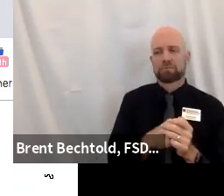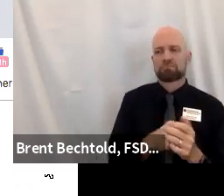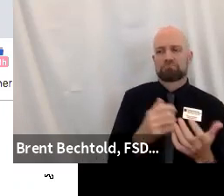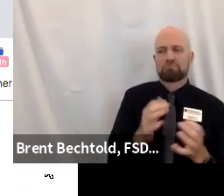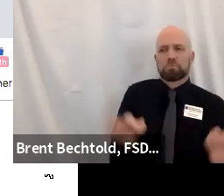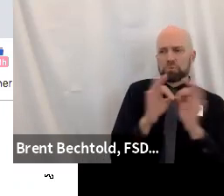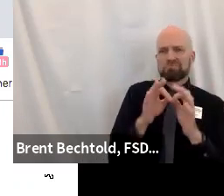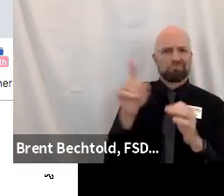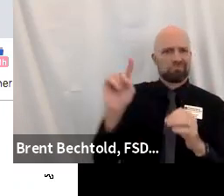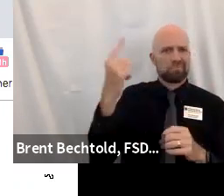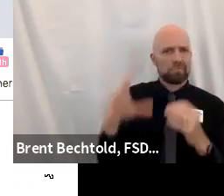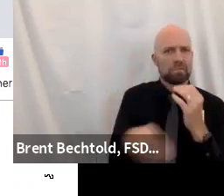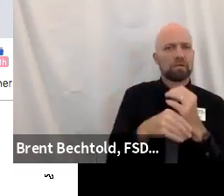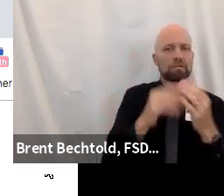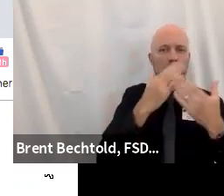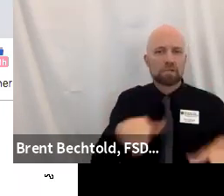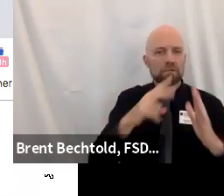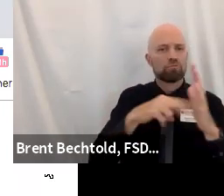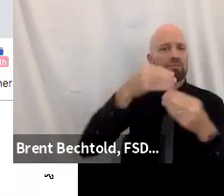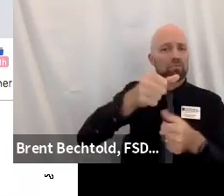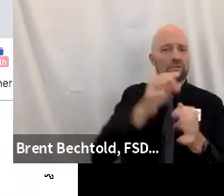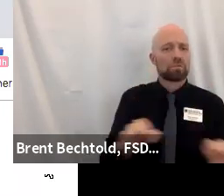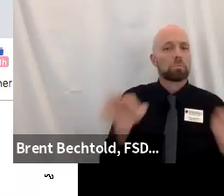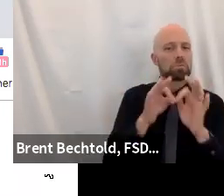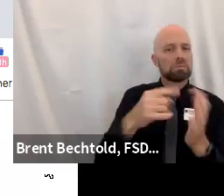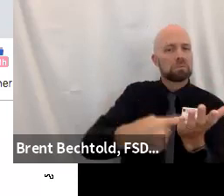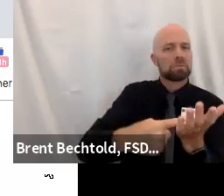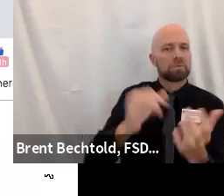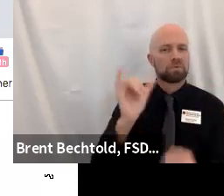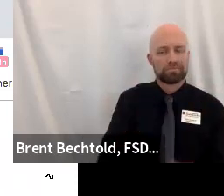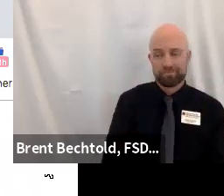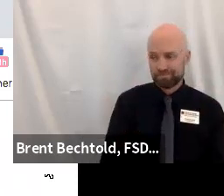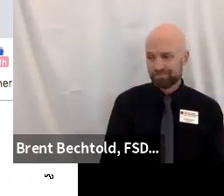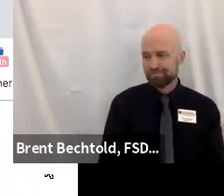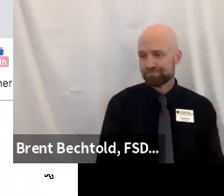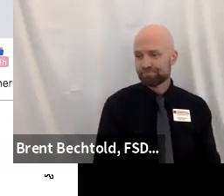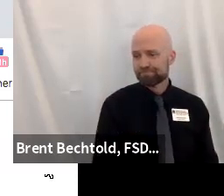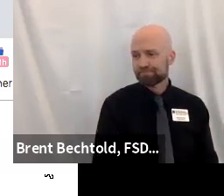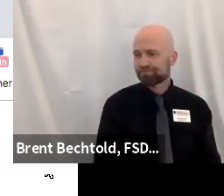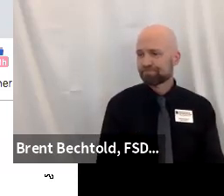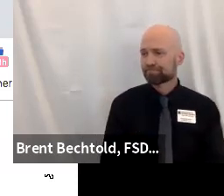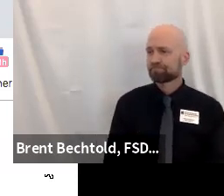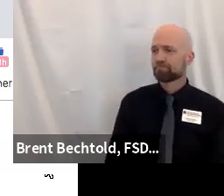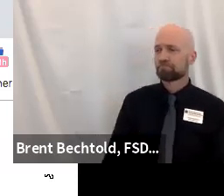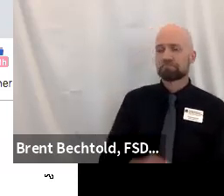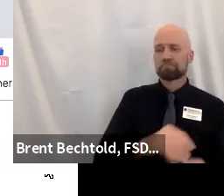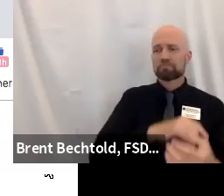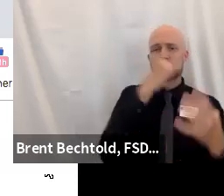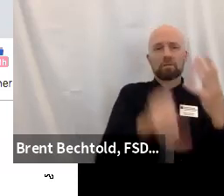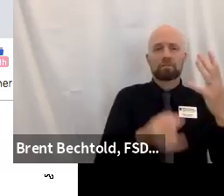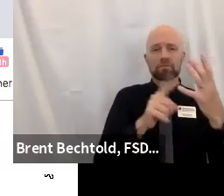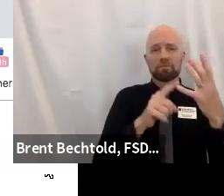fluency, oral/signed reading and fluency. We'll be talking more about that too.